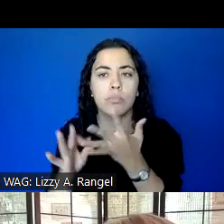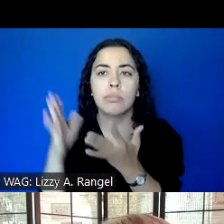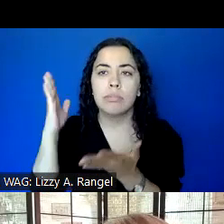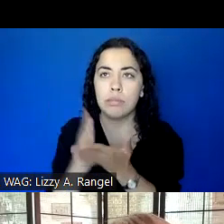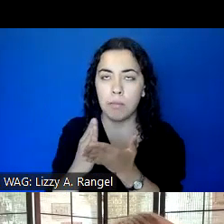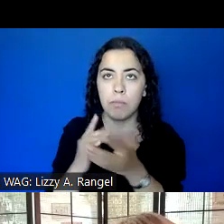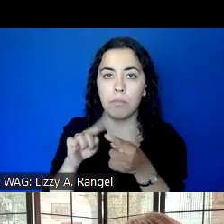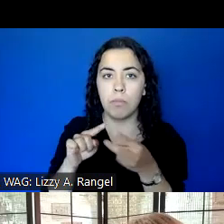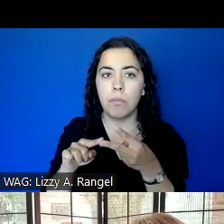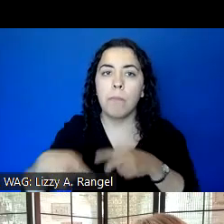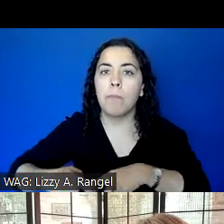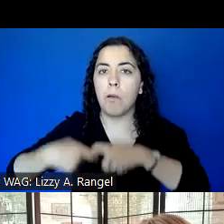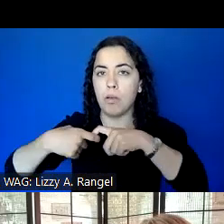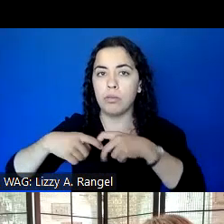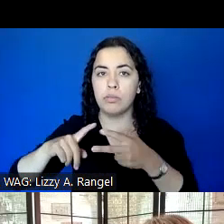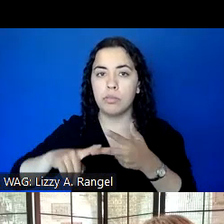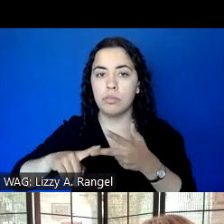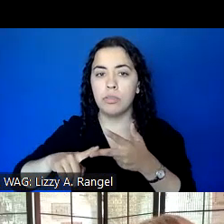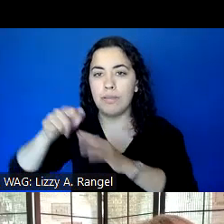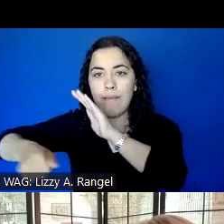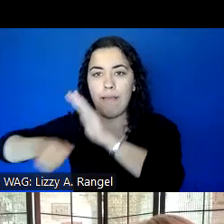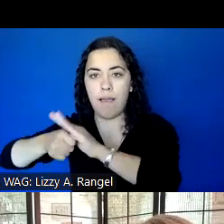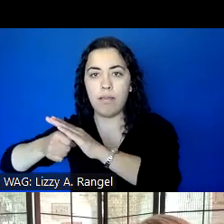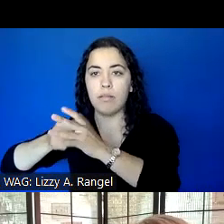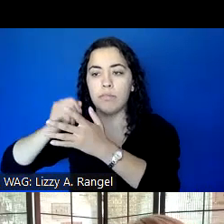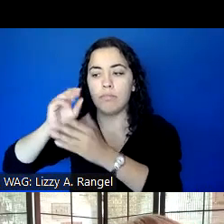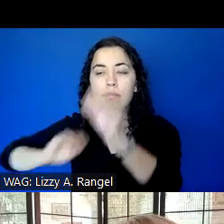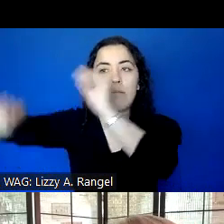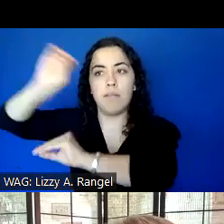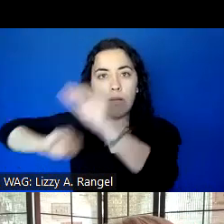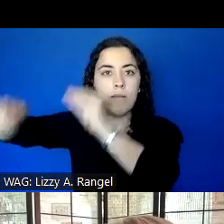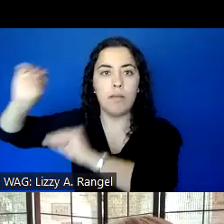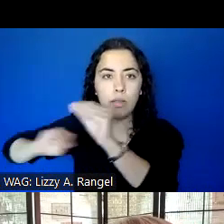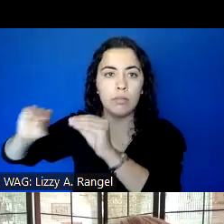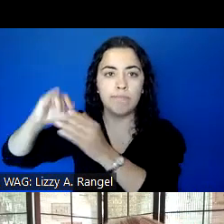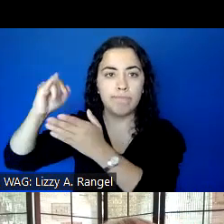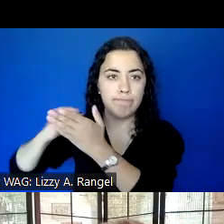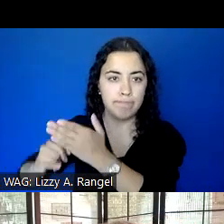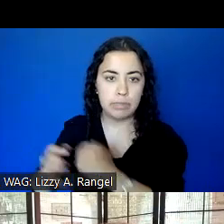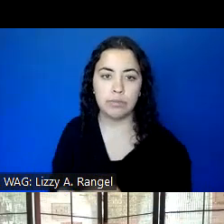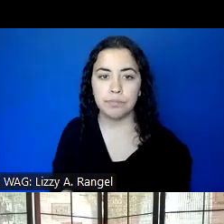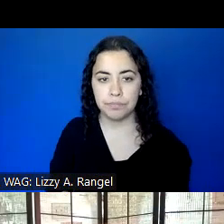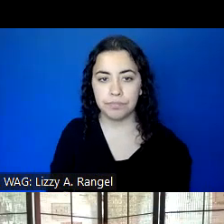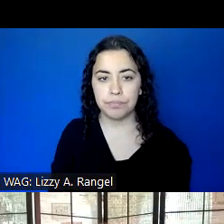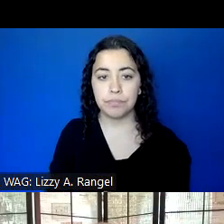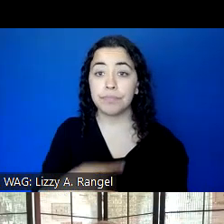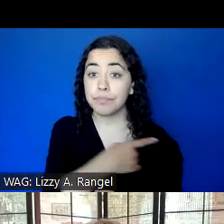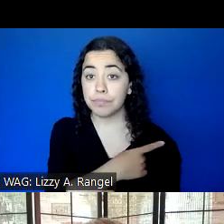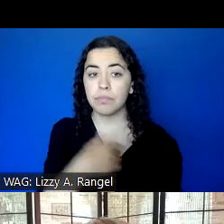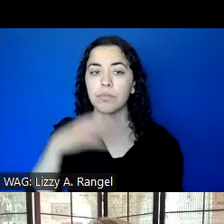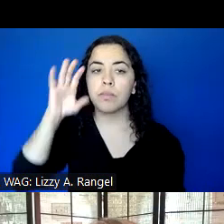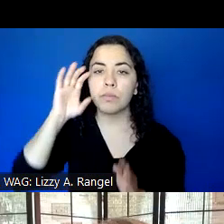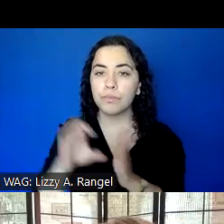and sticky keys to support single-handed typing. Some of us have pop-up and animation blockers to